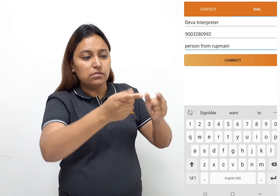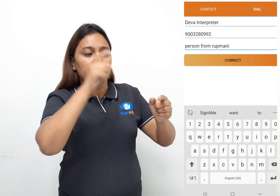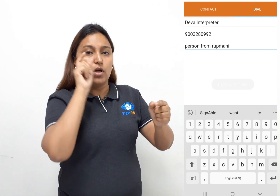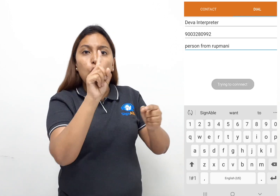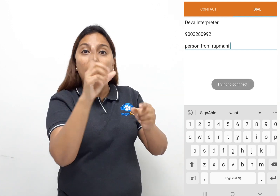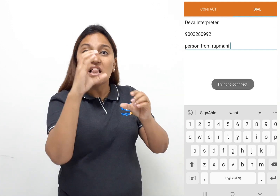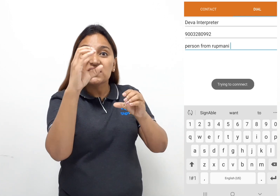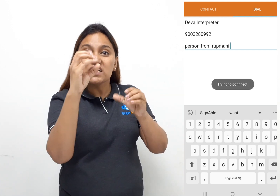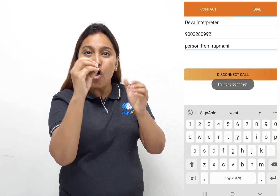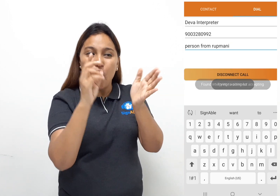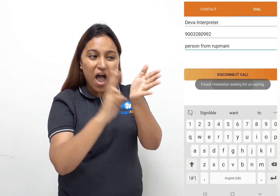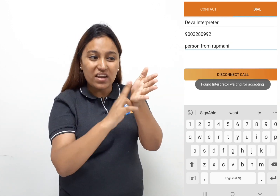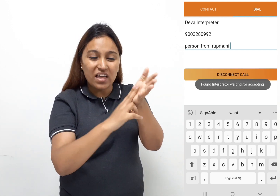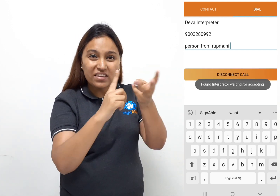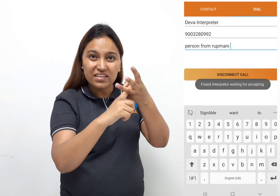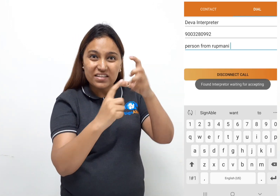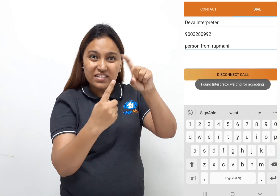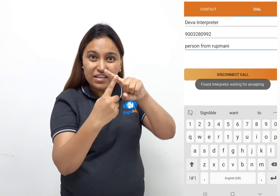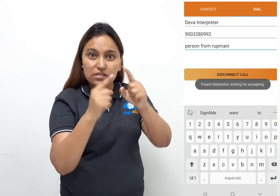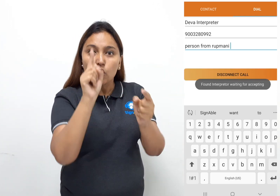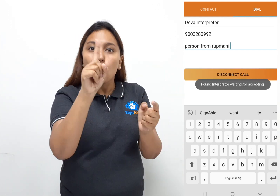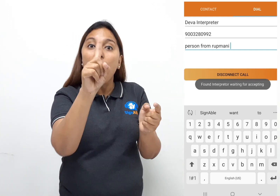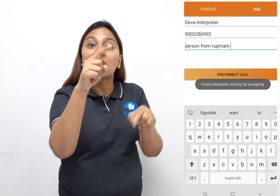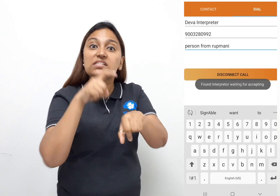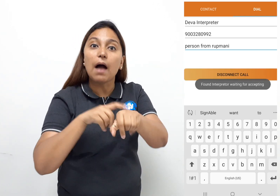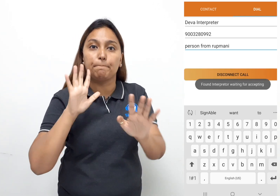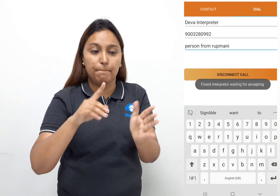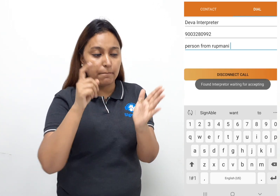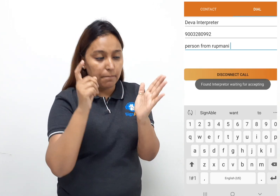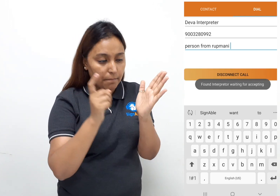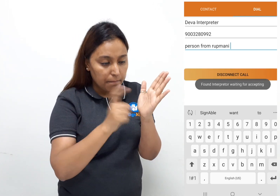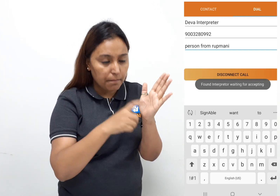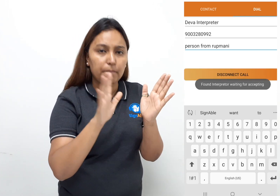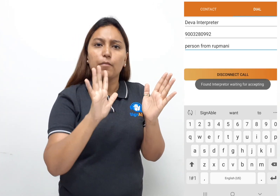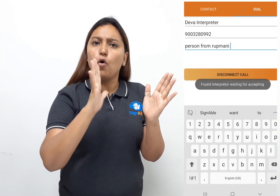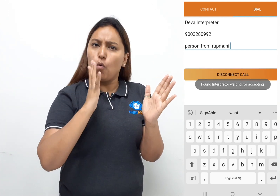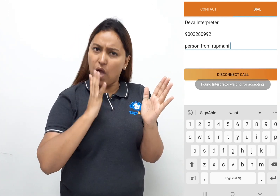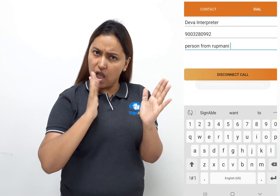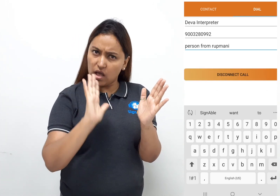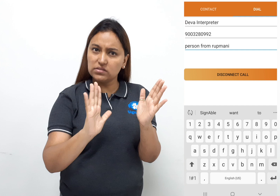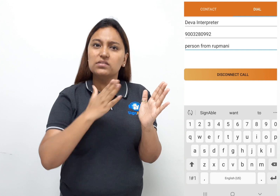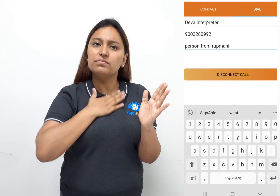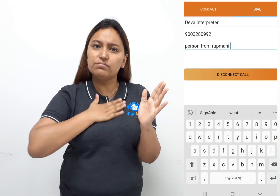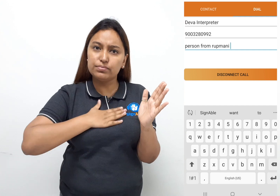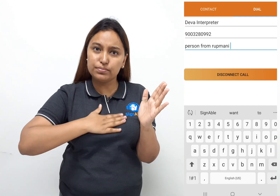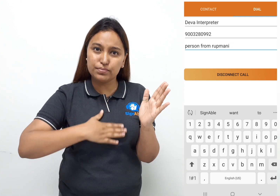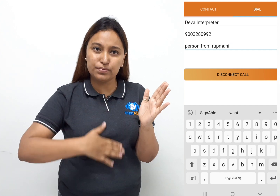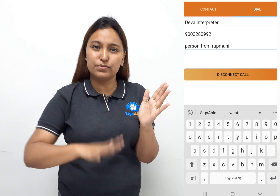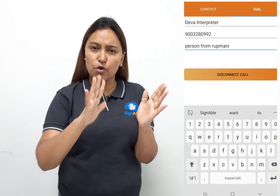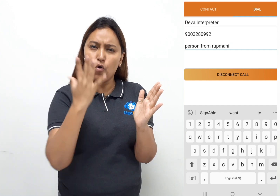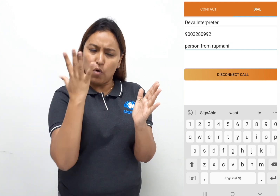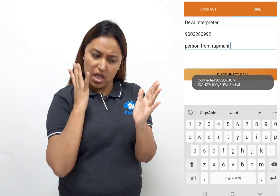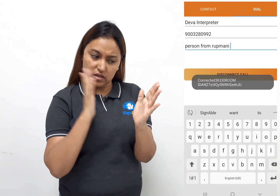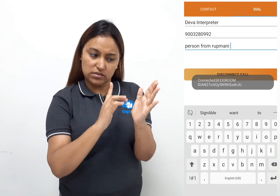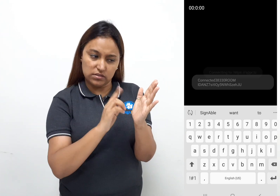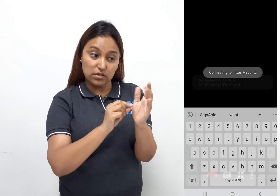After entering your reason, please press the connect button one time and wait patiently.